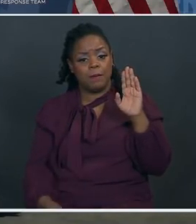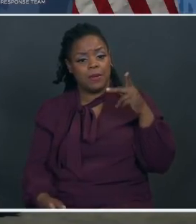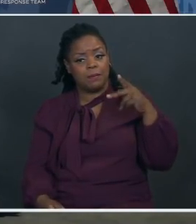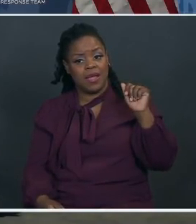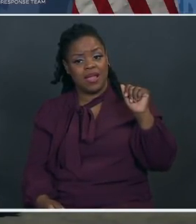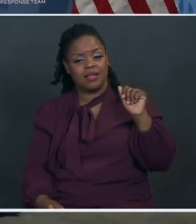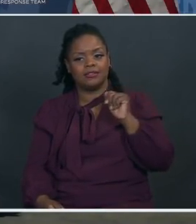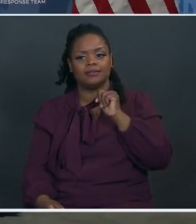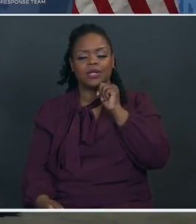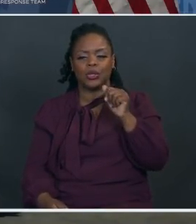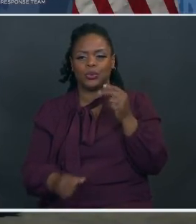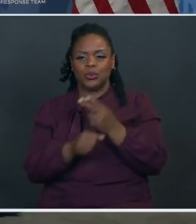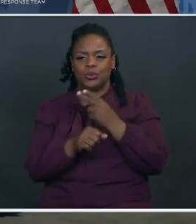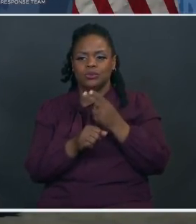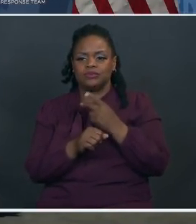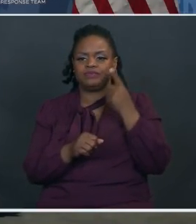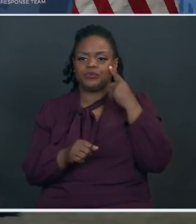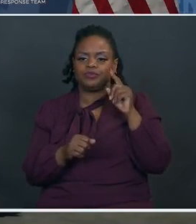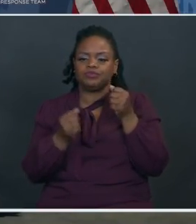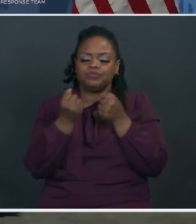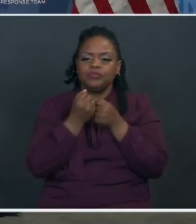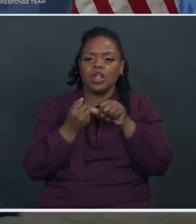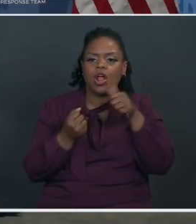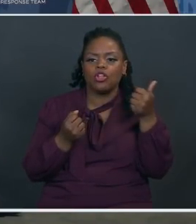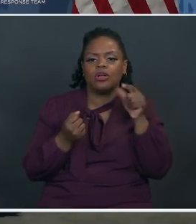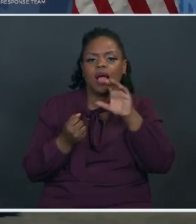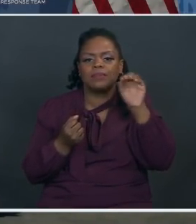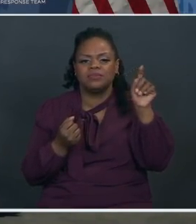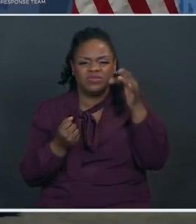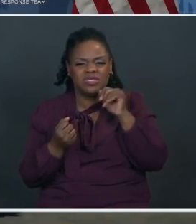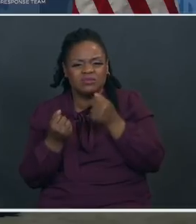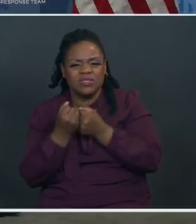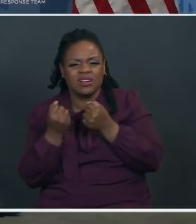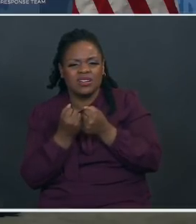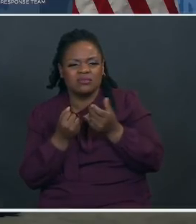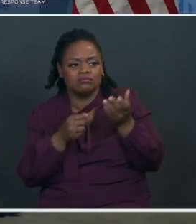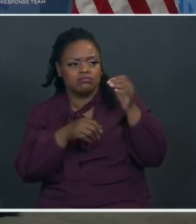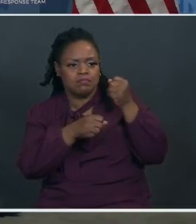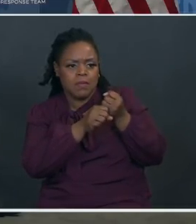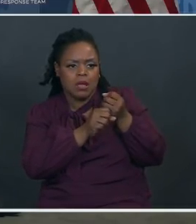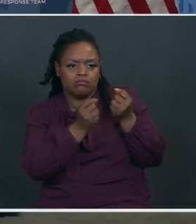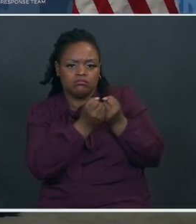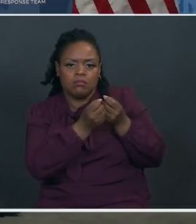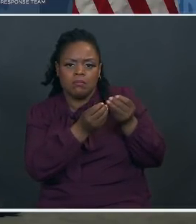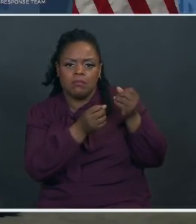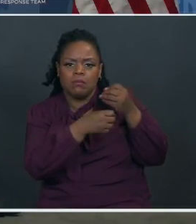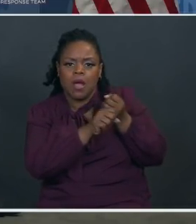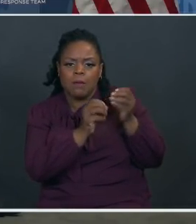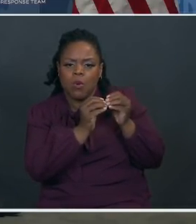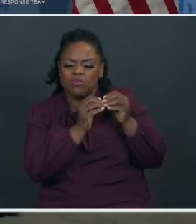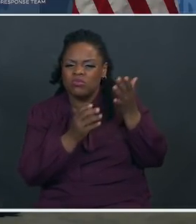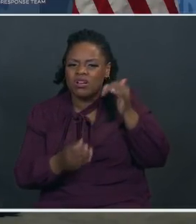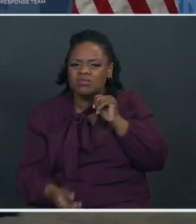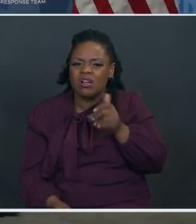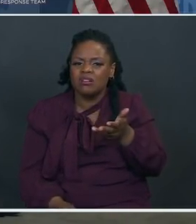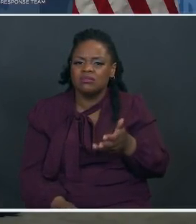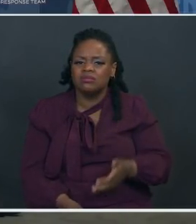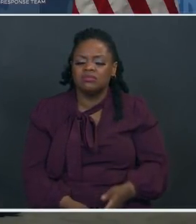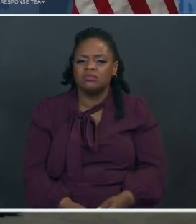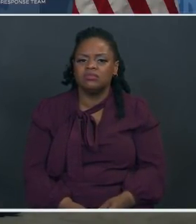or even other pharmaceuticals to help make already approved vaccines? Mr. Zients: So, let's take it a question at a time.